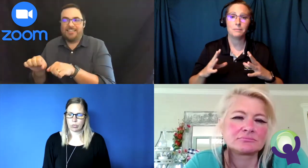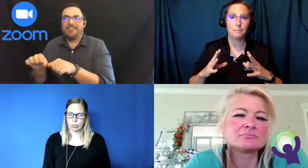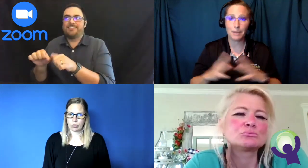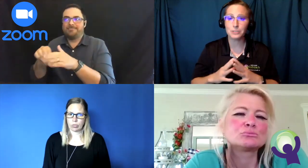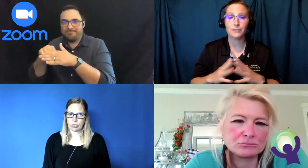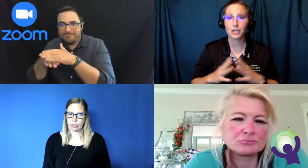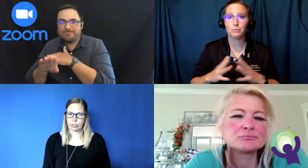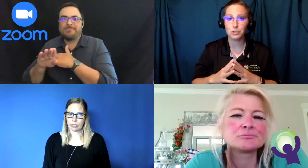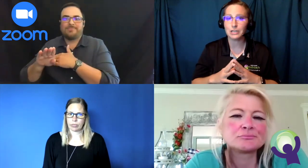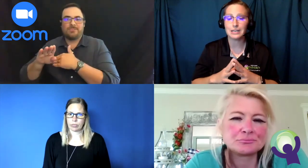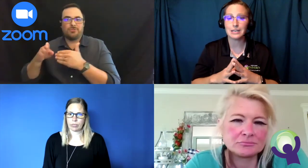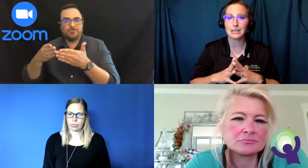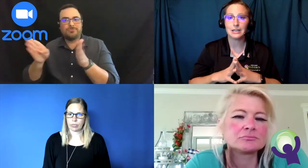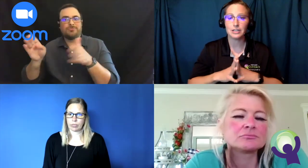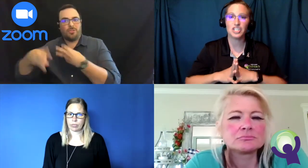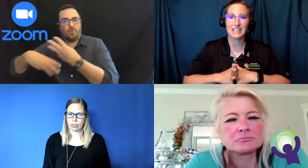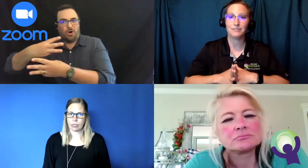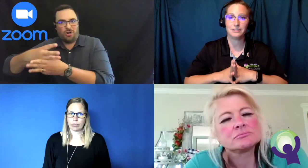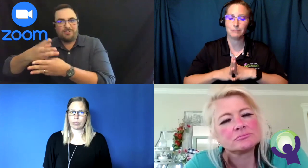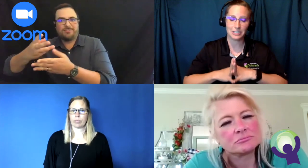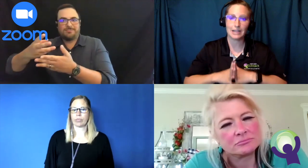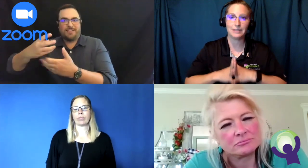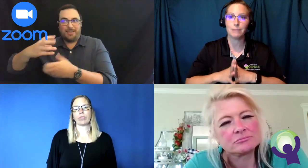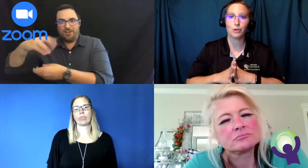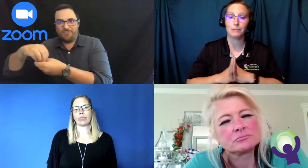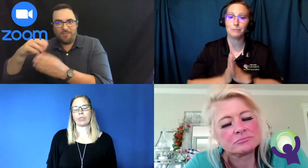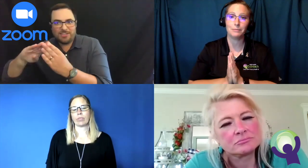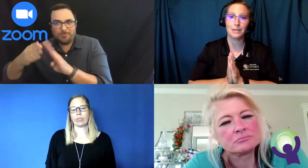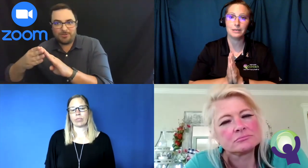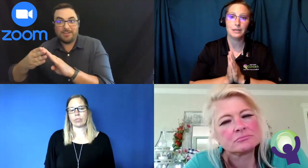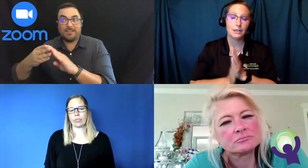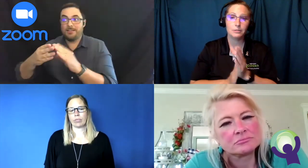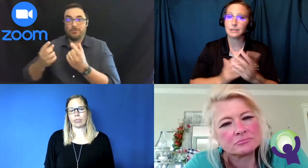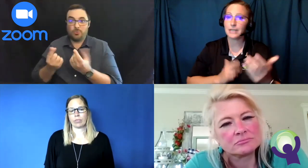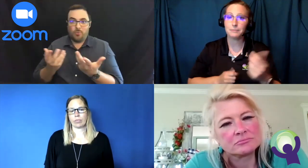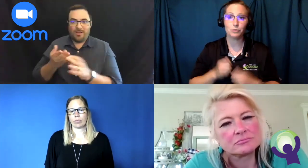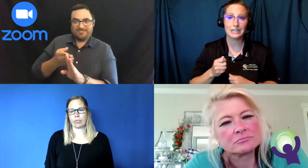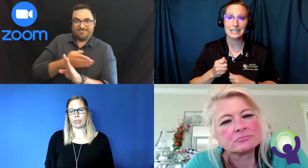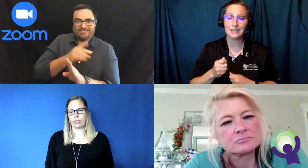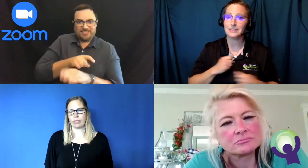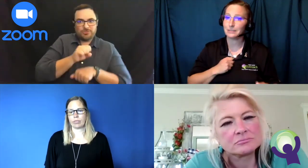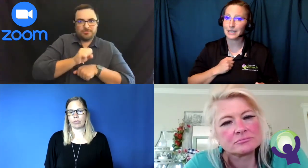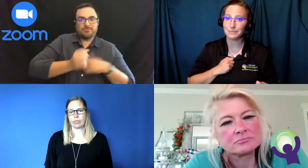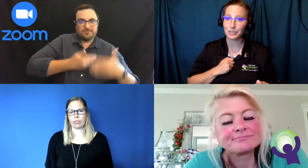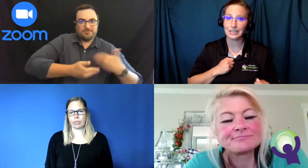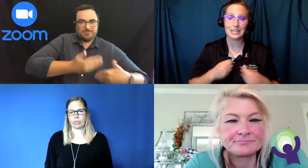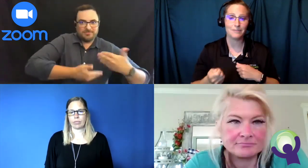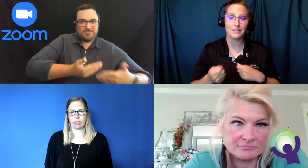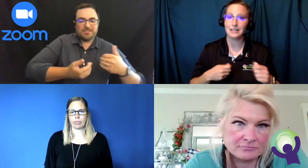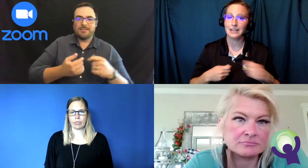members of our community it just have just have to keep working with them and sometimes we're going to give and sometimes they're going to give and